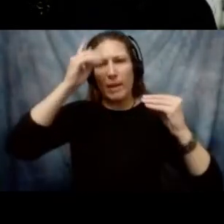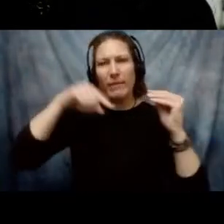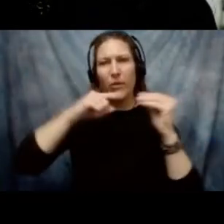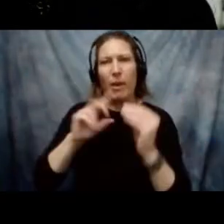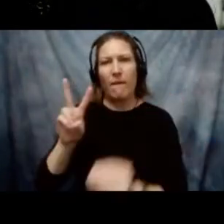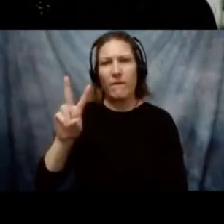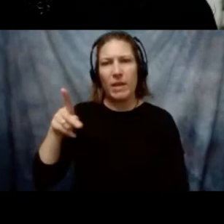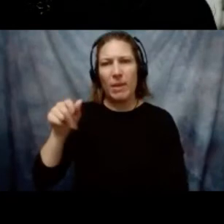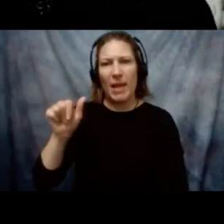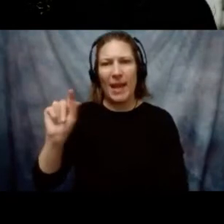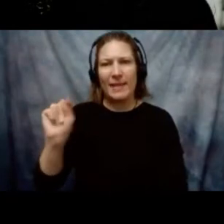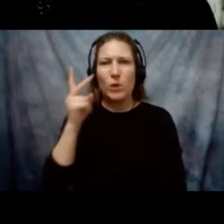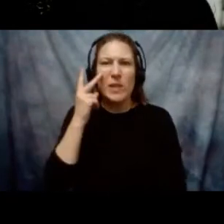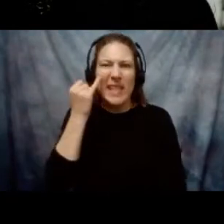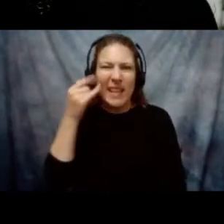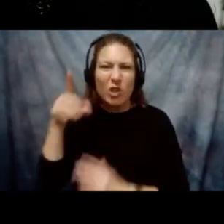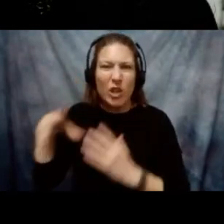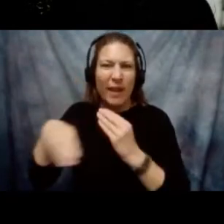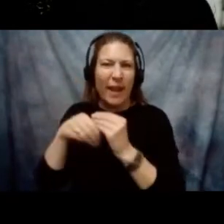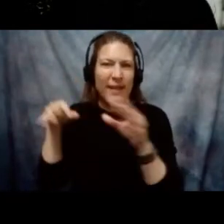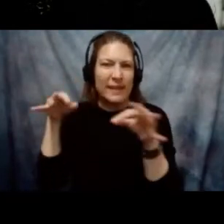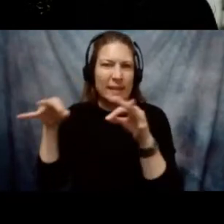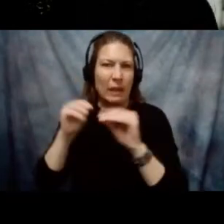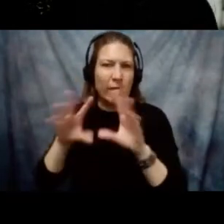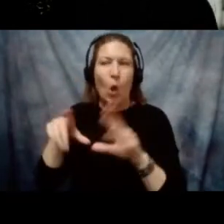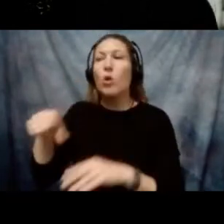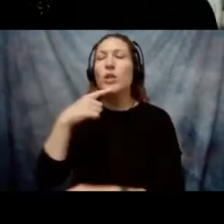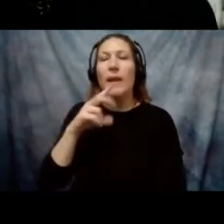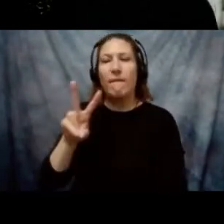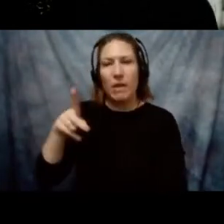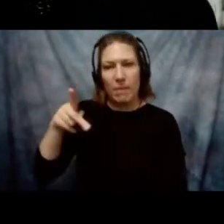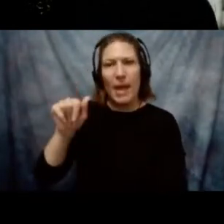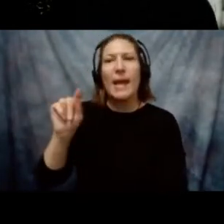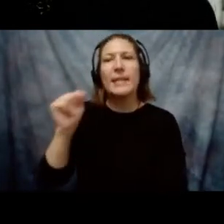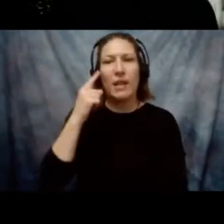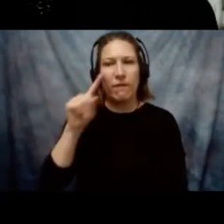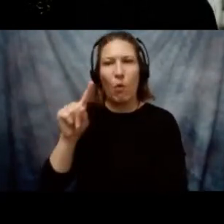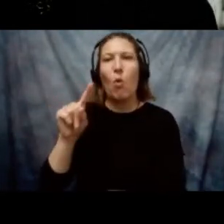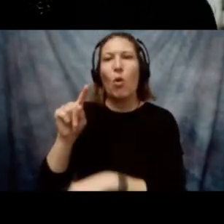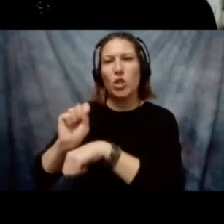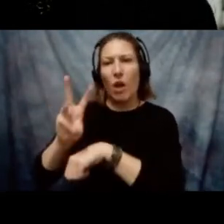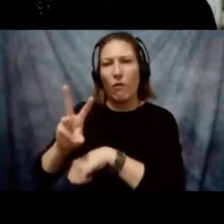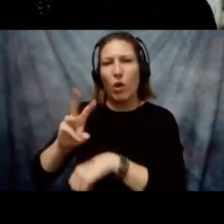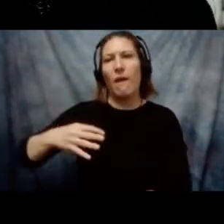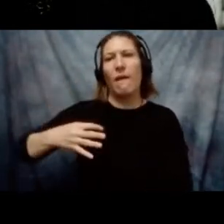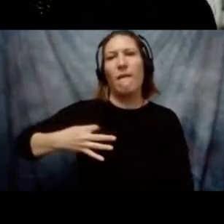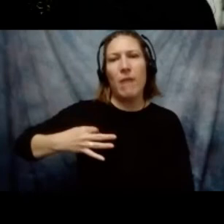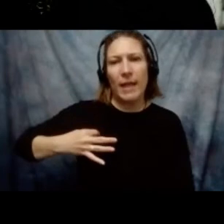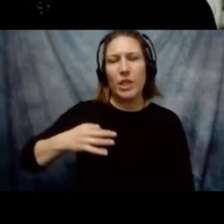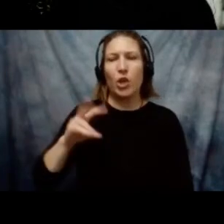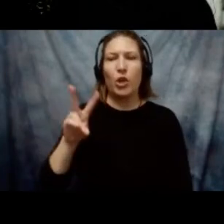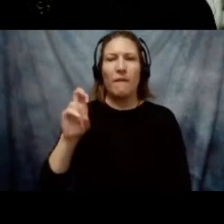yes yeah so the the the thing about those is that for me it's it's it's not enough right so we